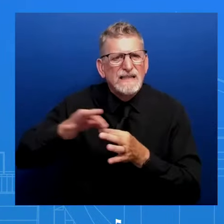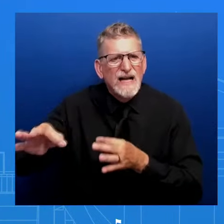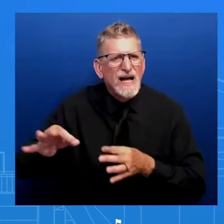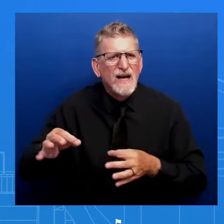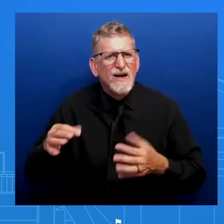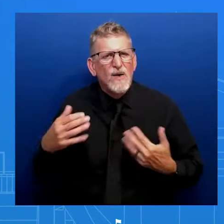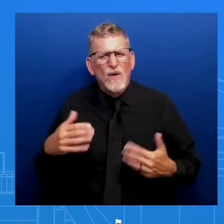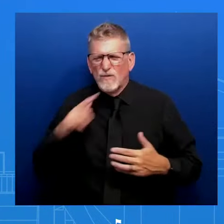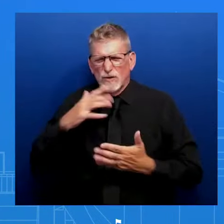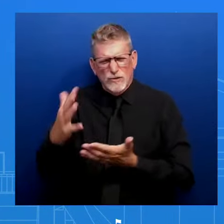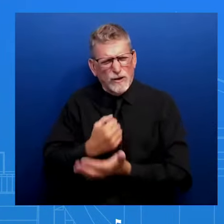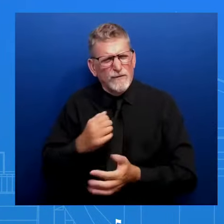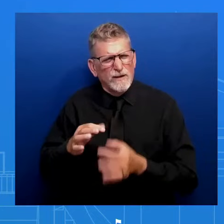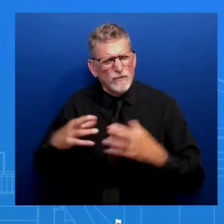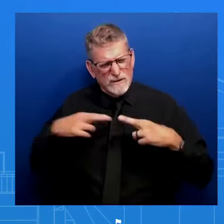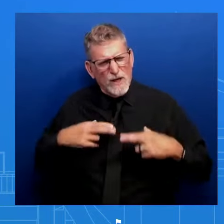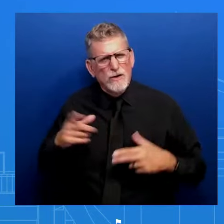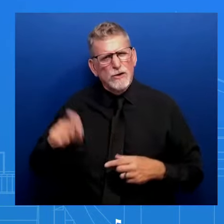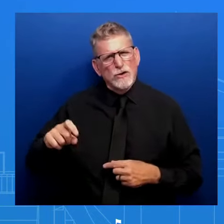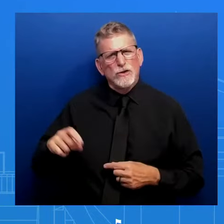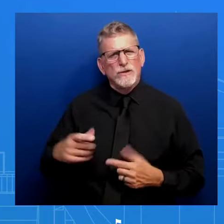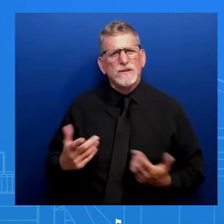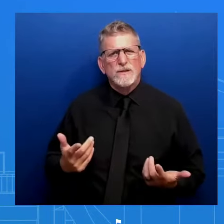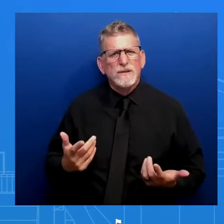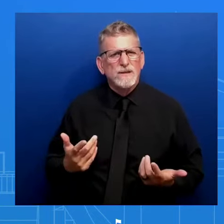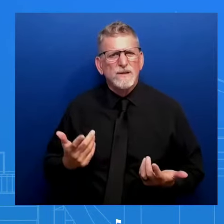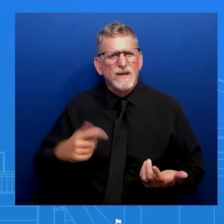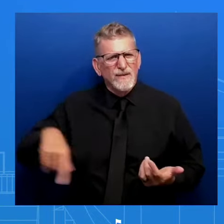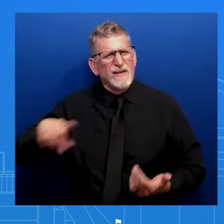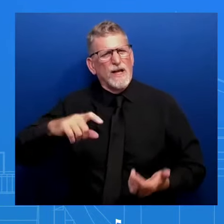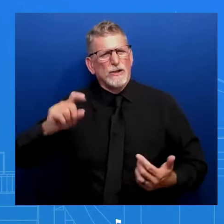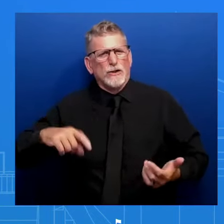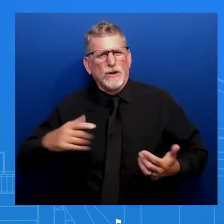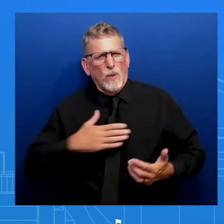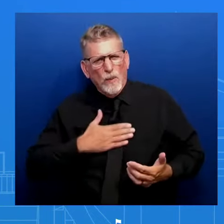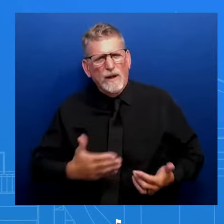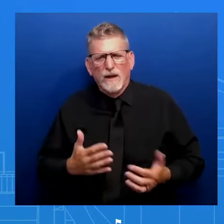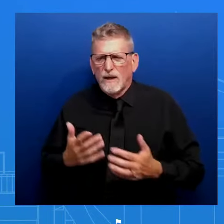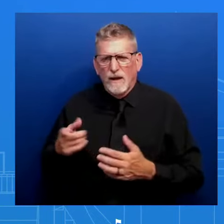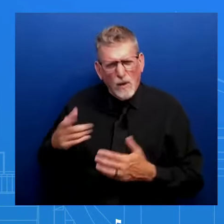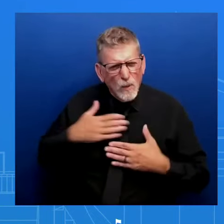Or they're willing -- they're willing to delay that to stay in the military a little longer while this --